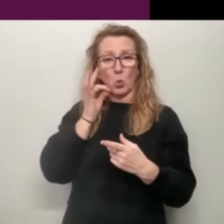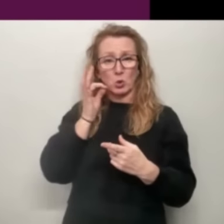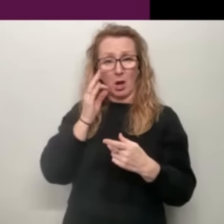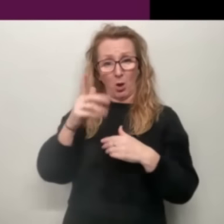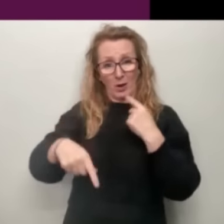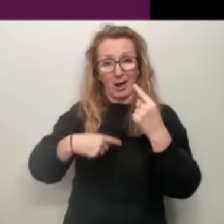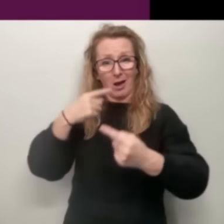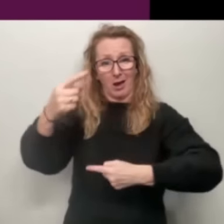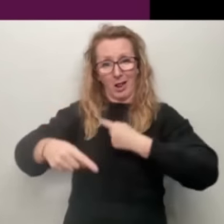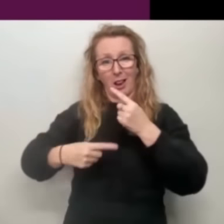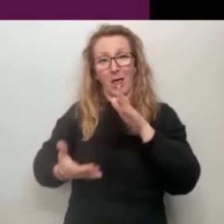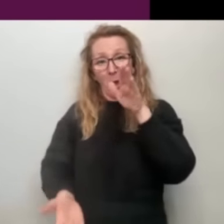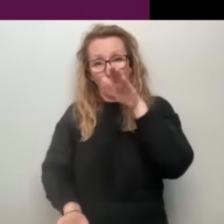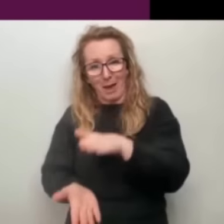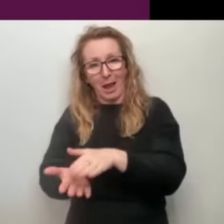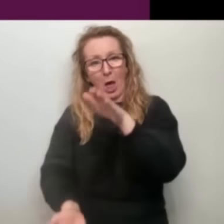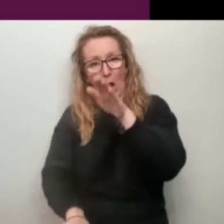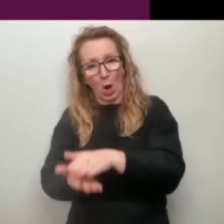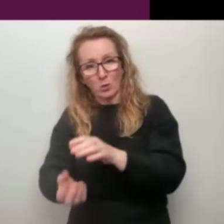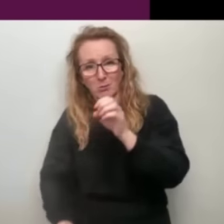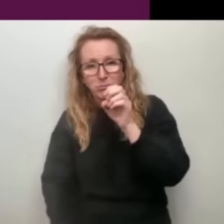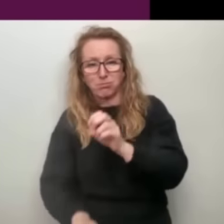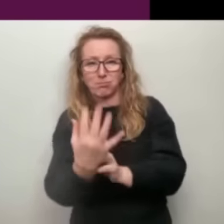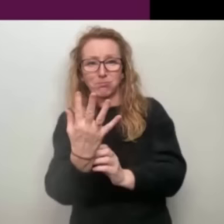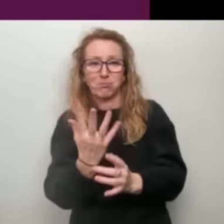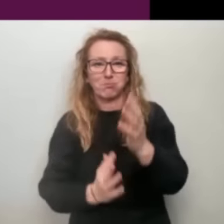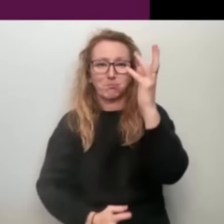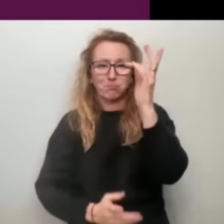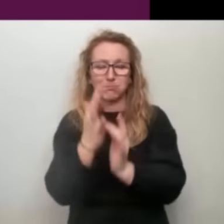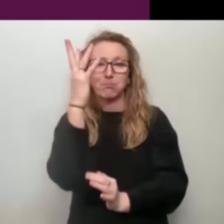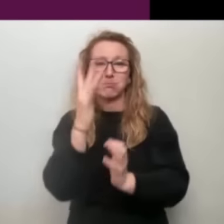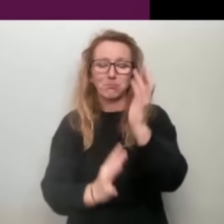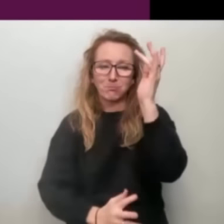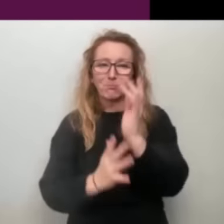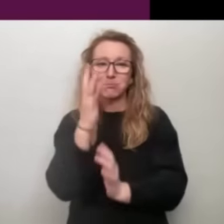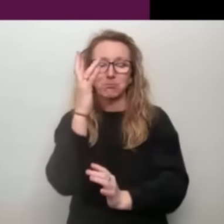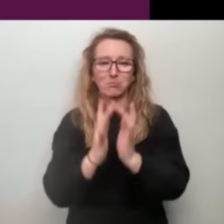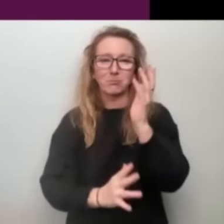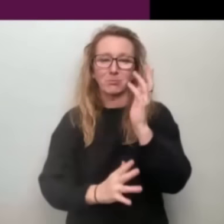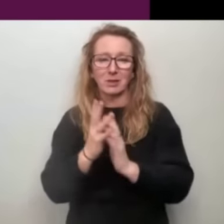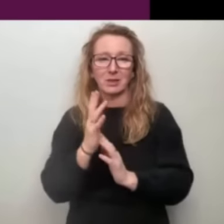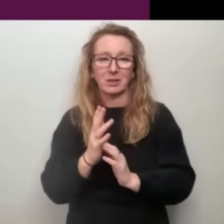which provides the air and the blast for the furnace. And we see this charging ramp at the top and the fuel